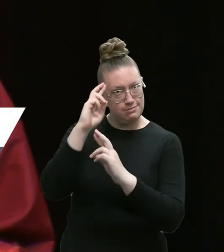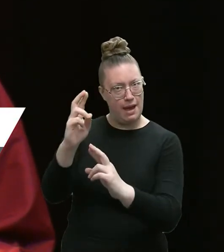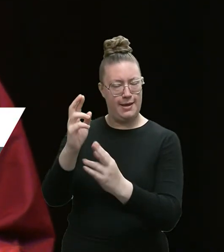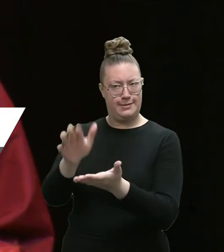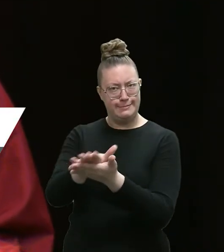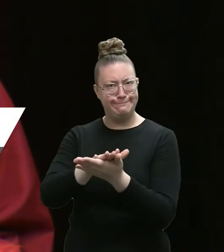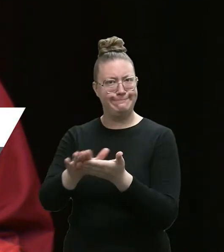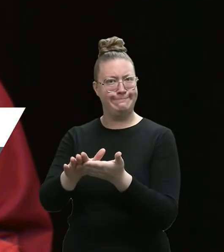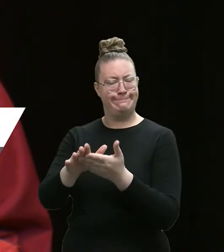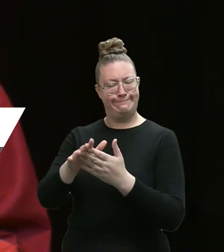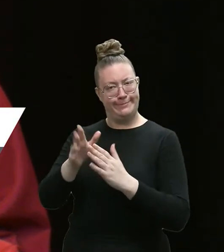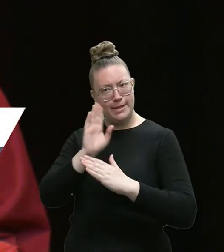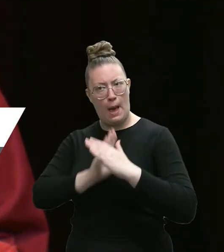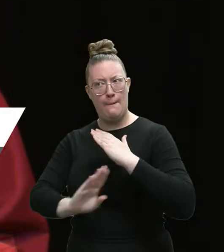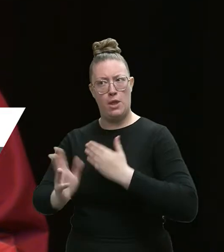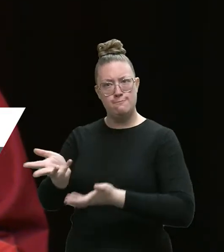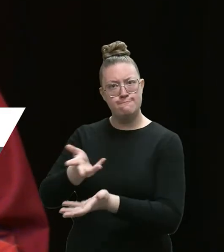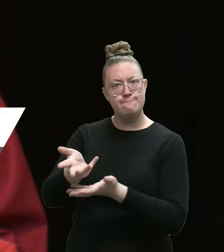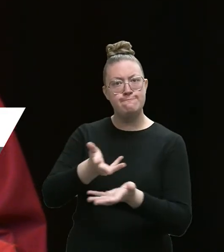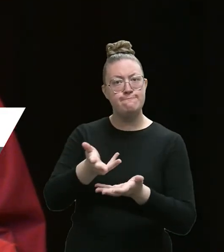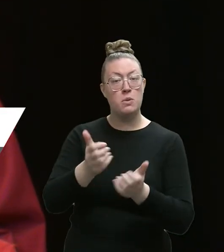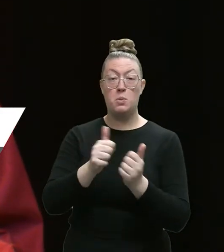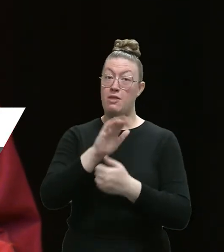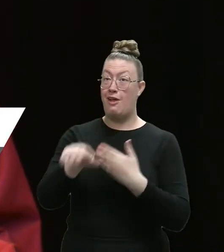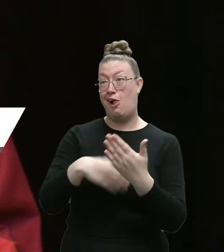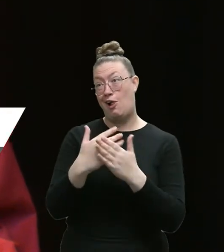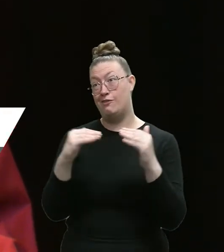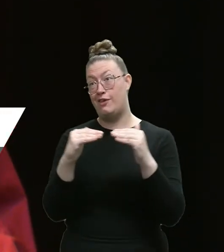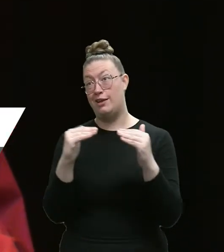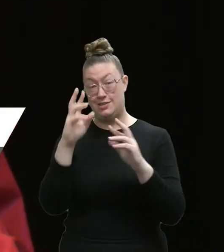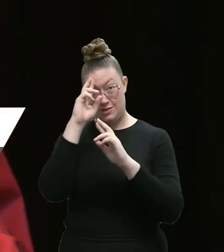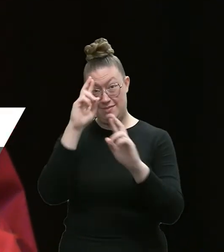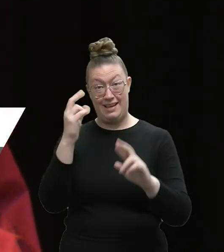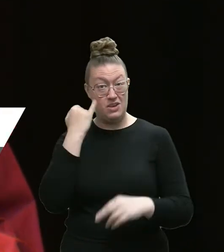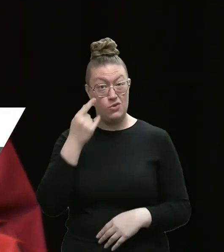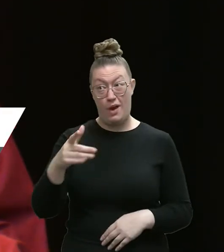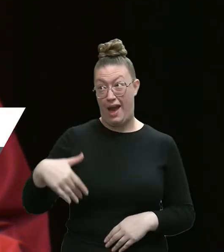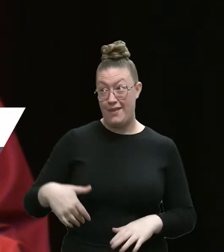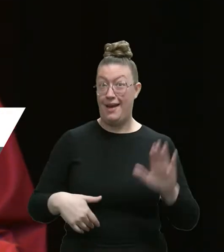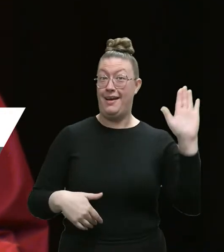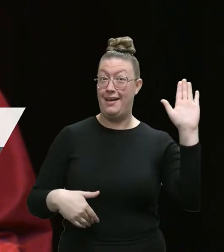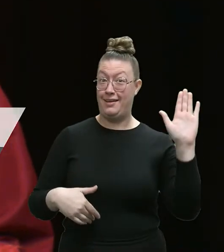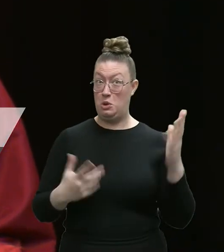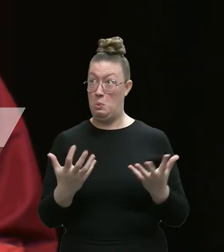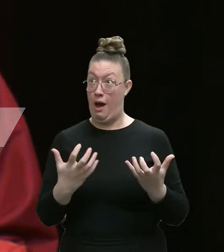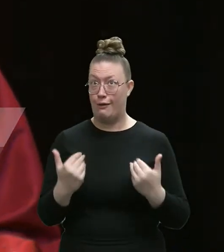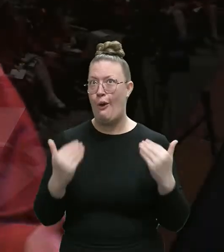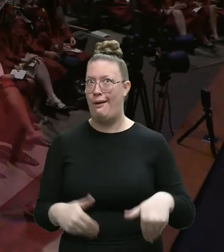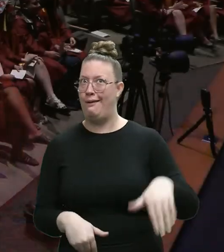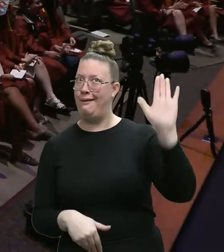I find this virtue very fitting for our class. You guys either came here under COVID